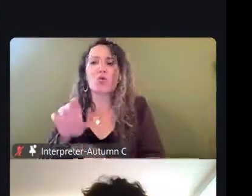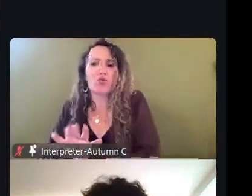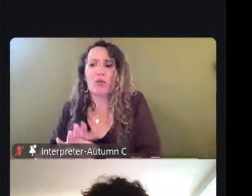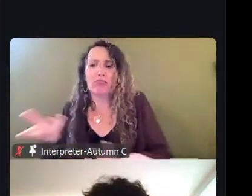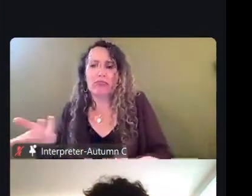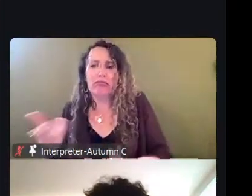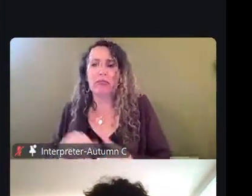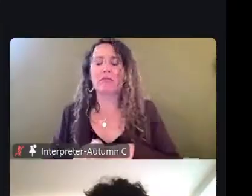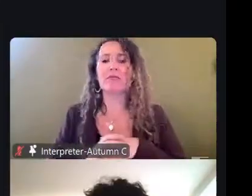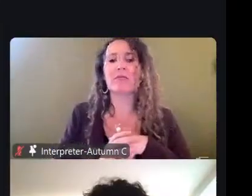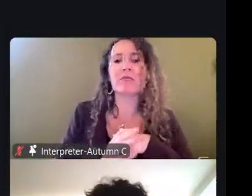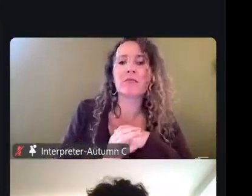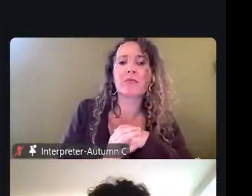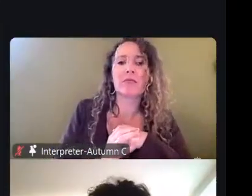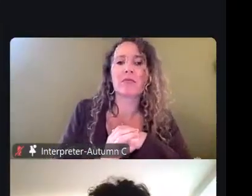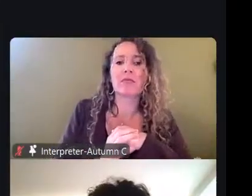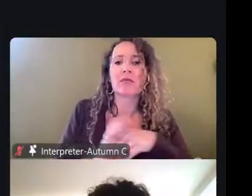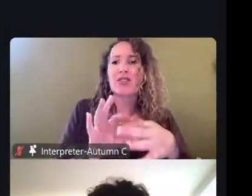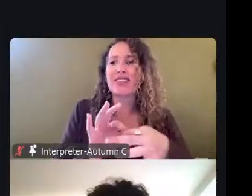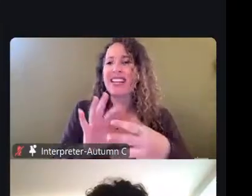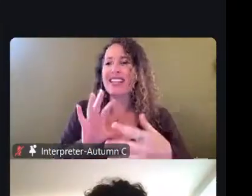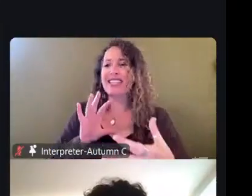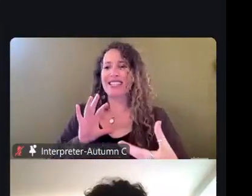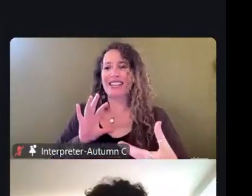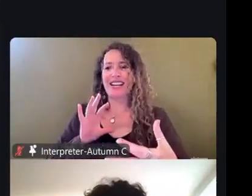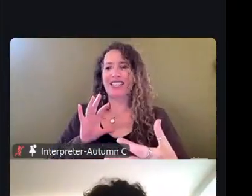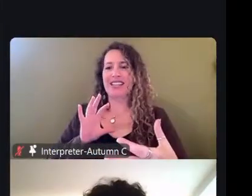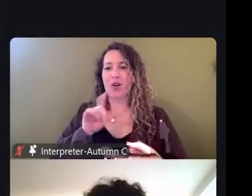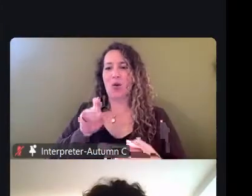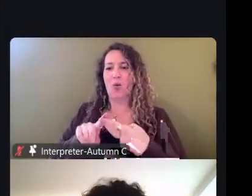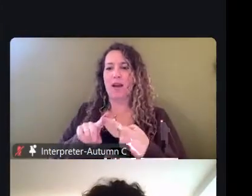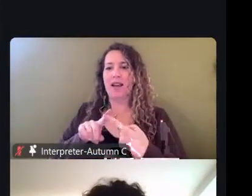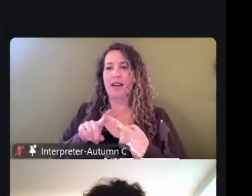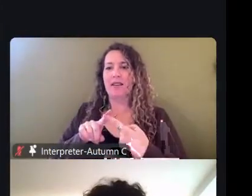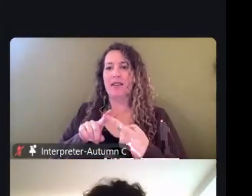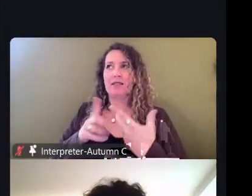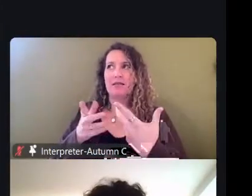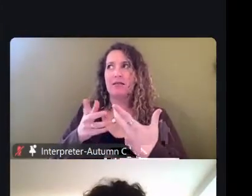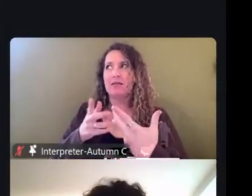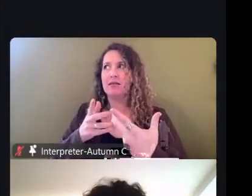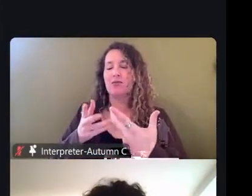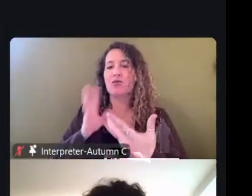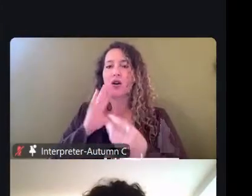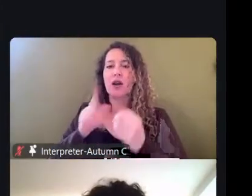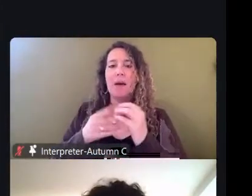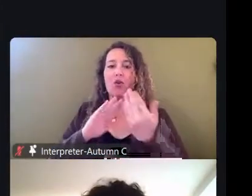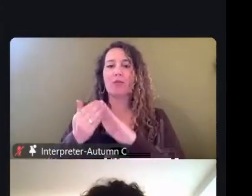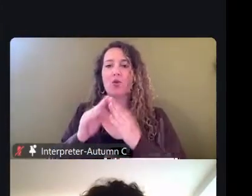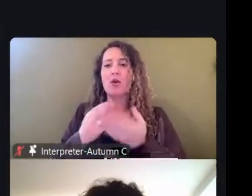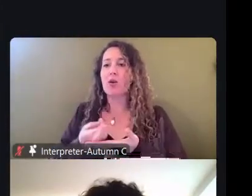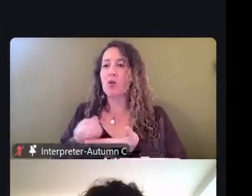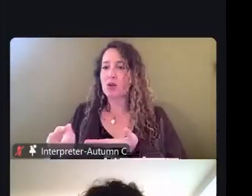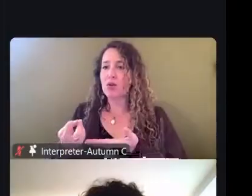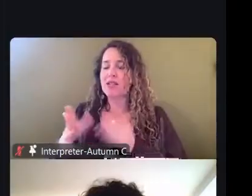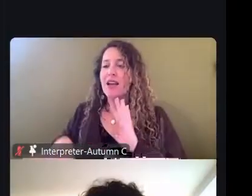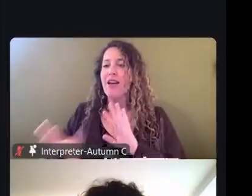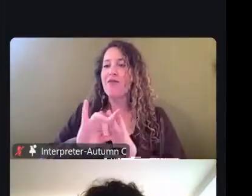So there's very much a disconnect when it comes to community resources and also finding social support.